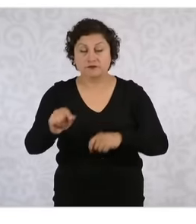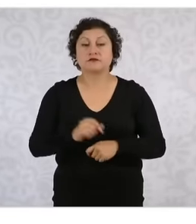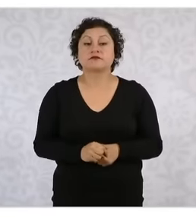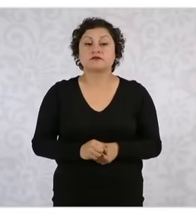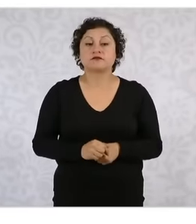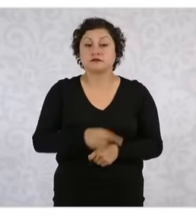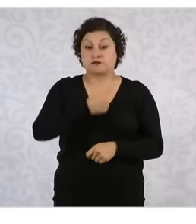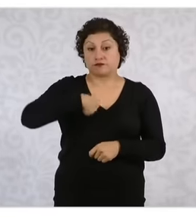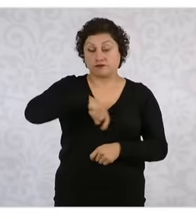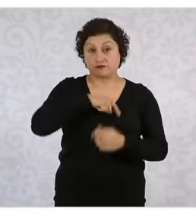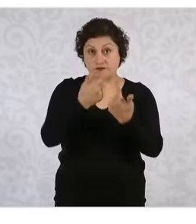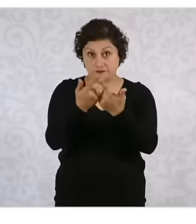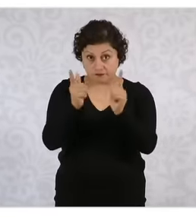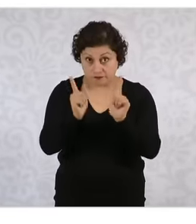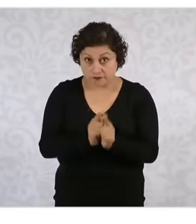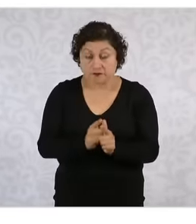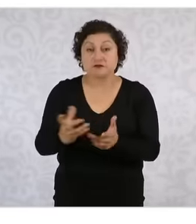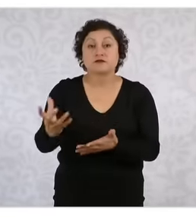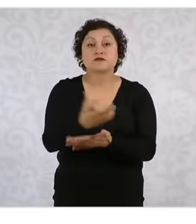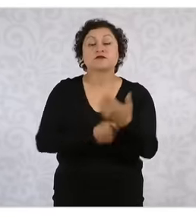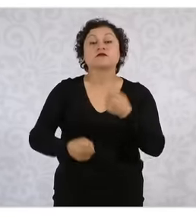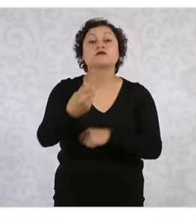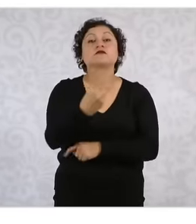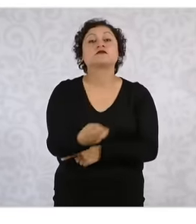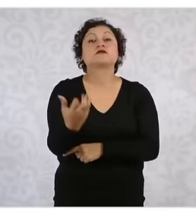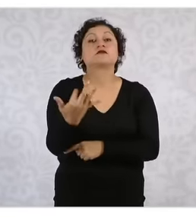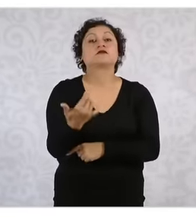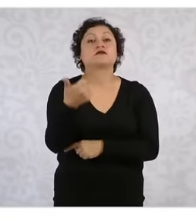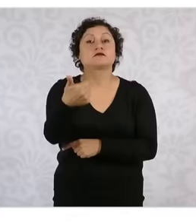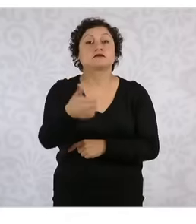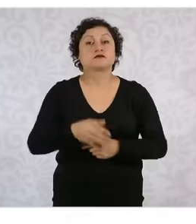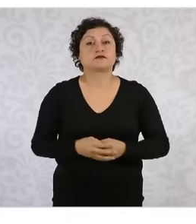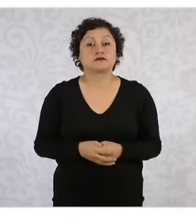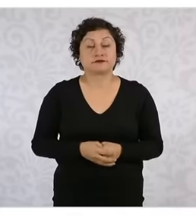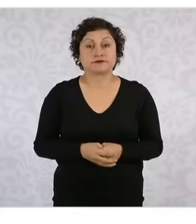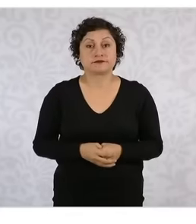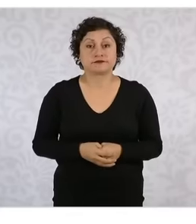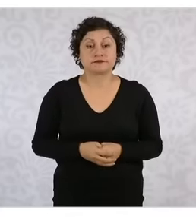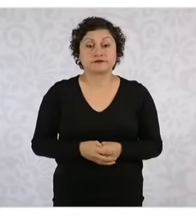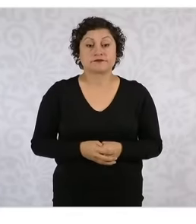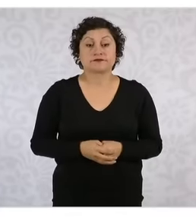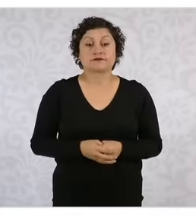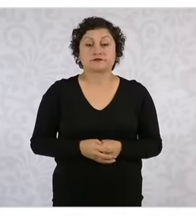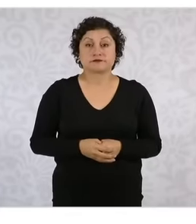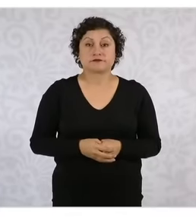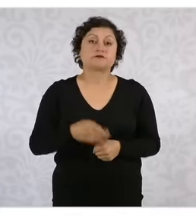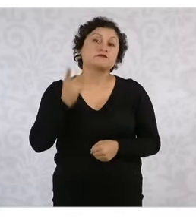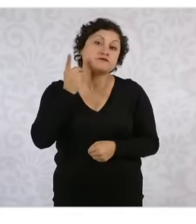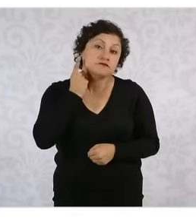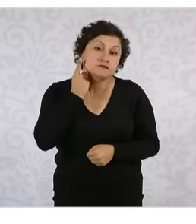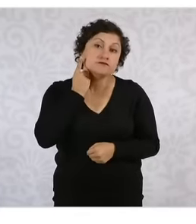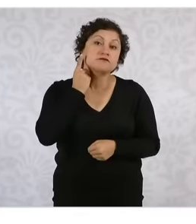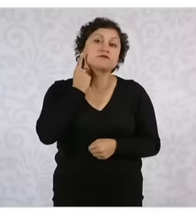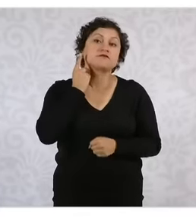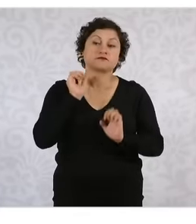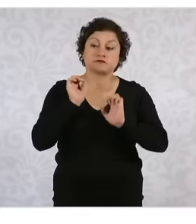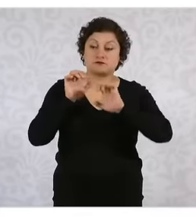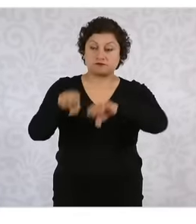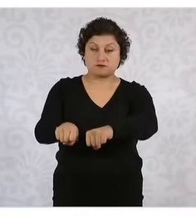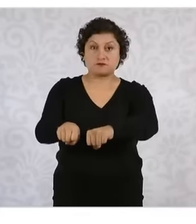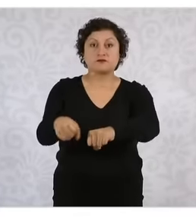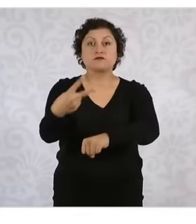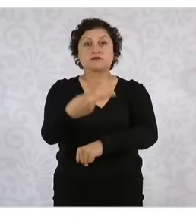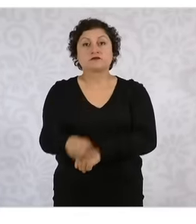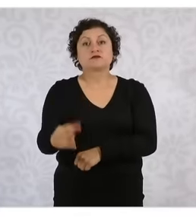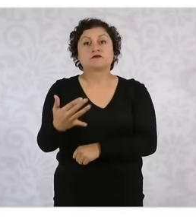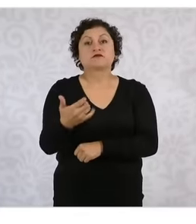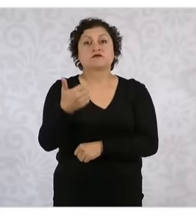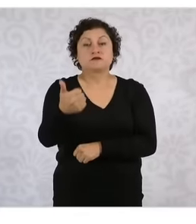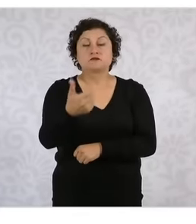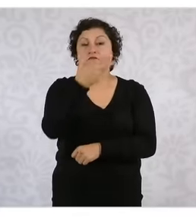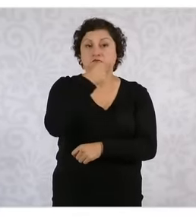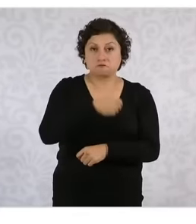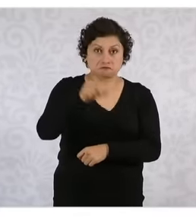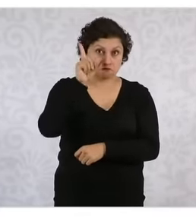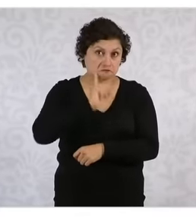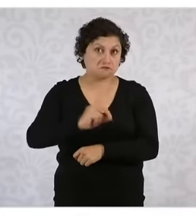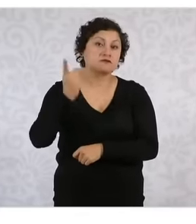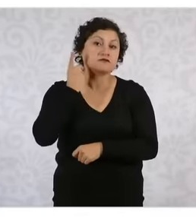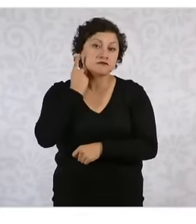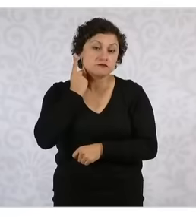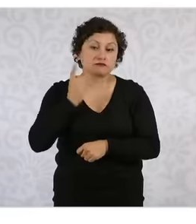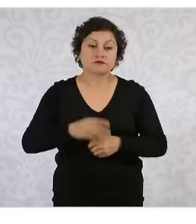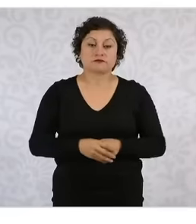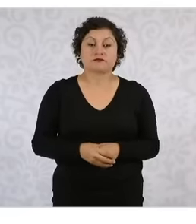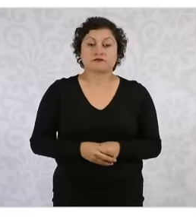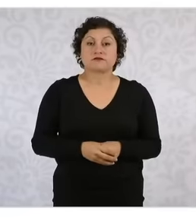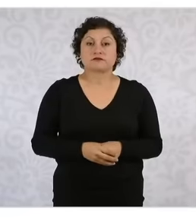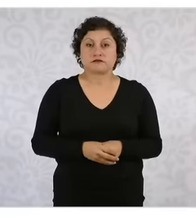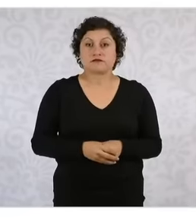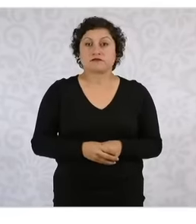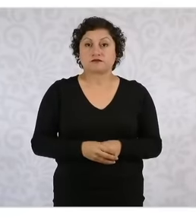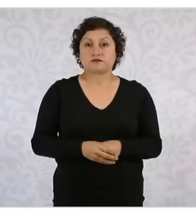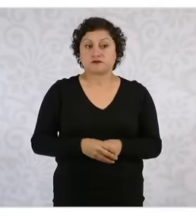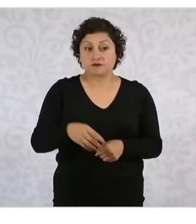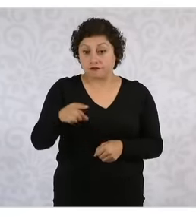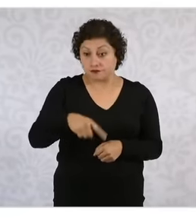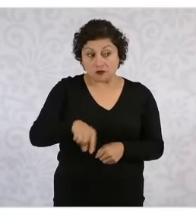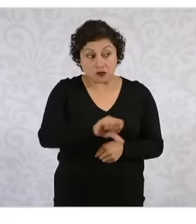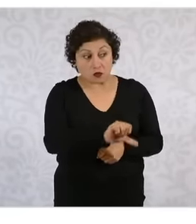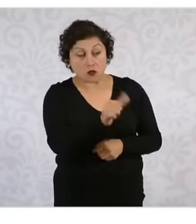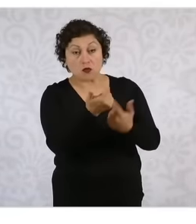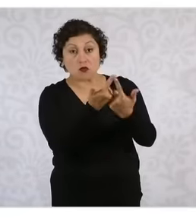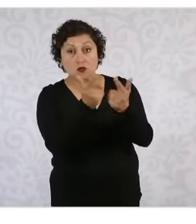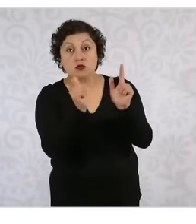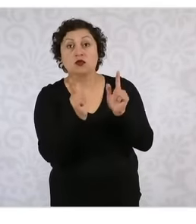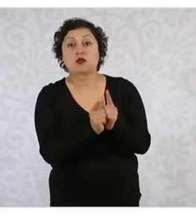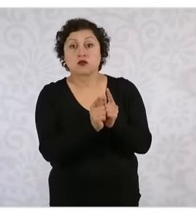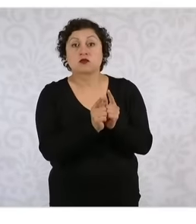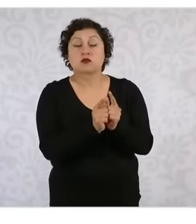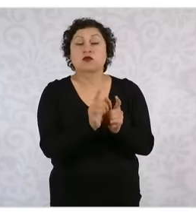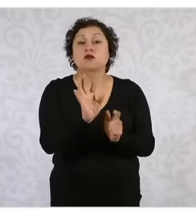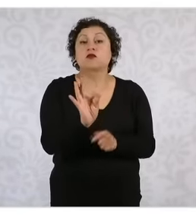256 deputies eh And in direct voting they won only 42 districts the